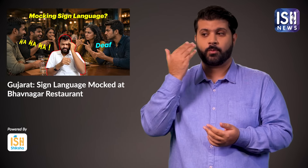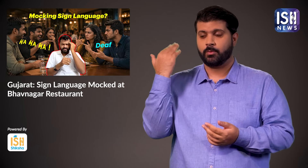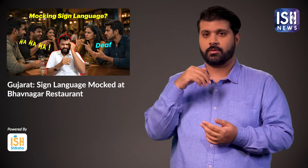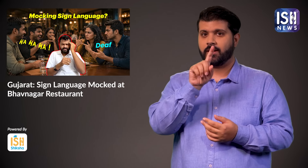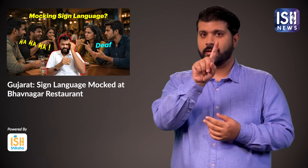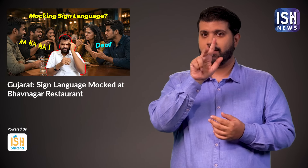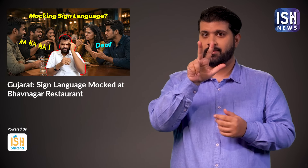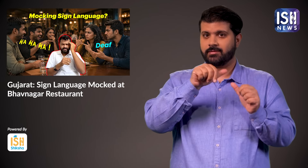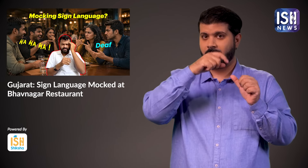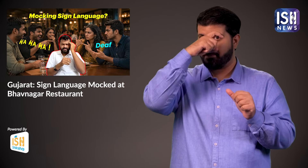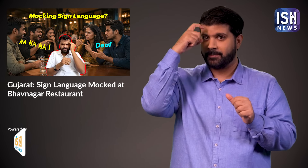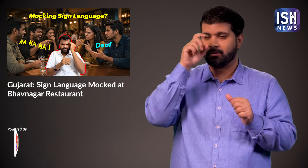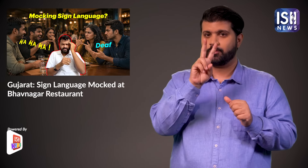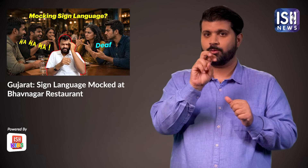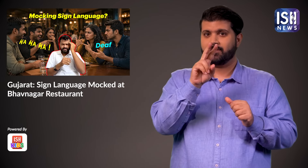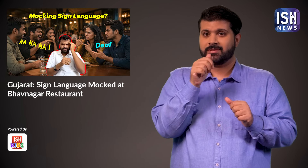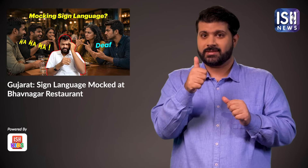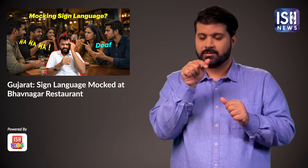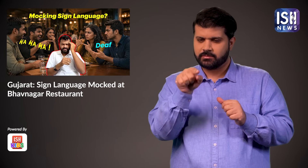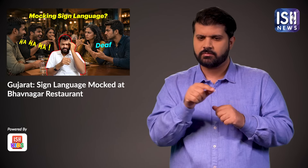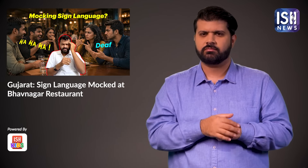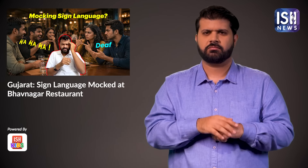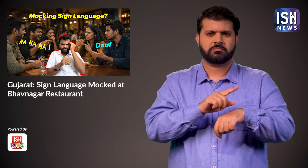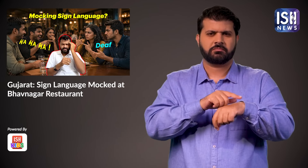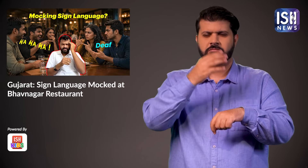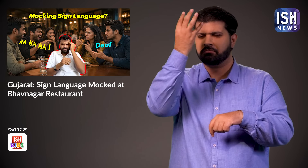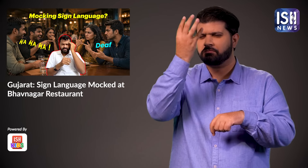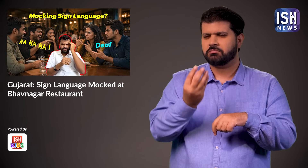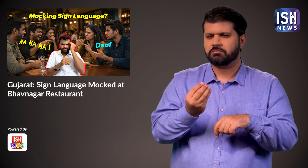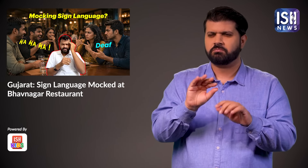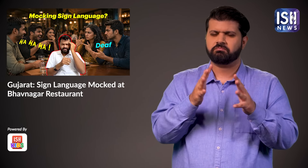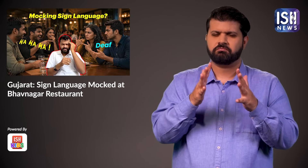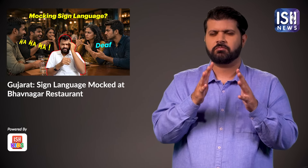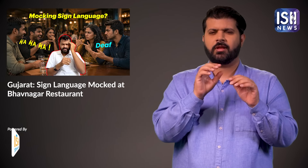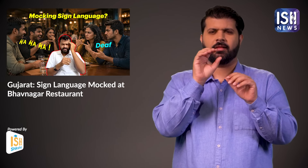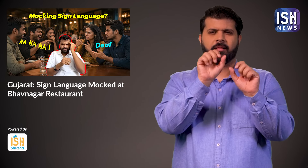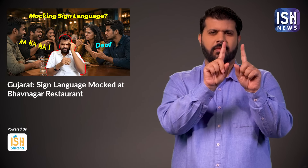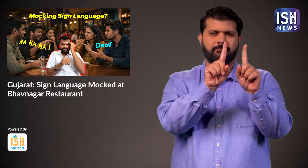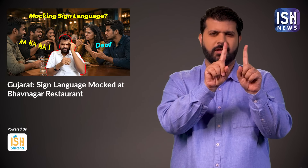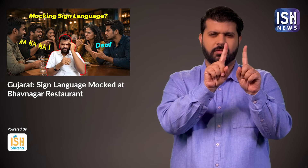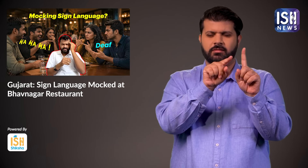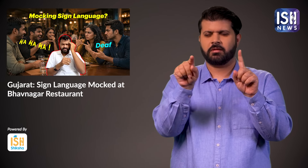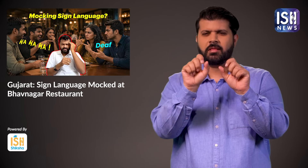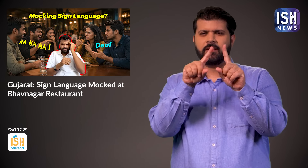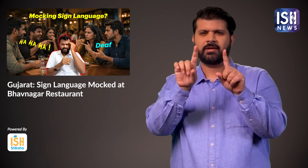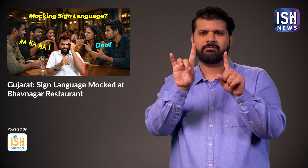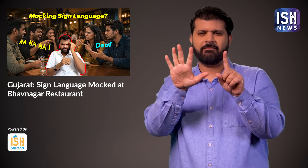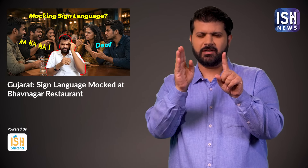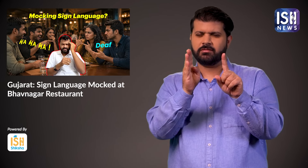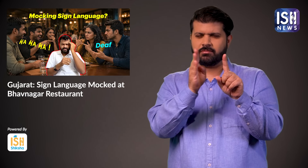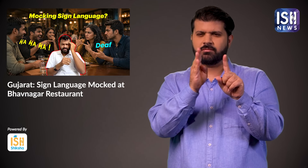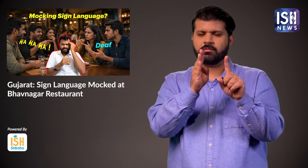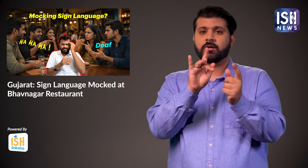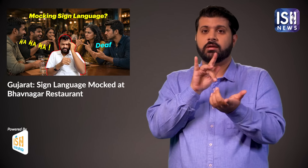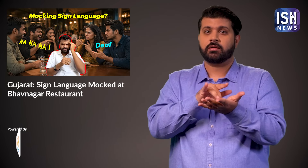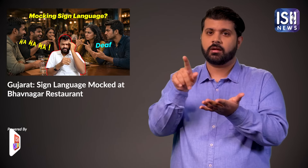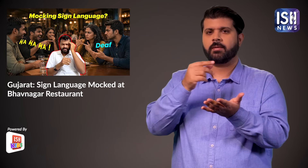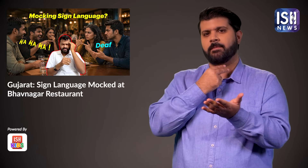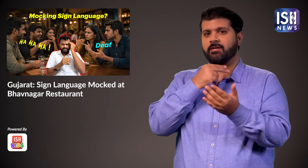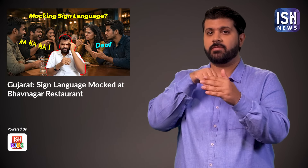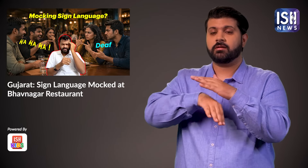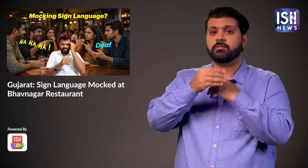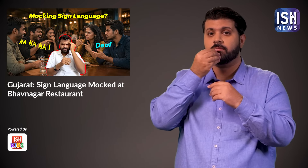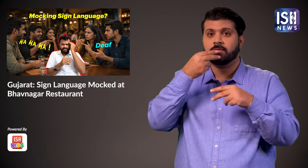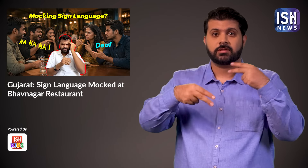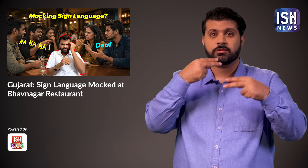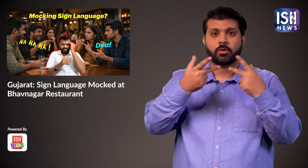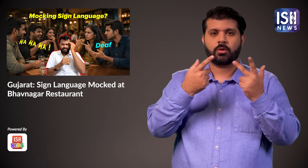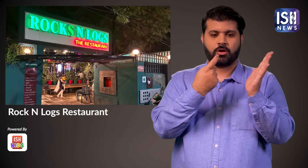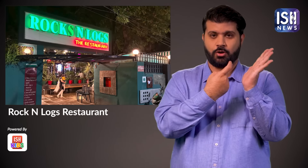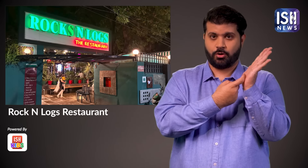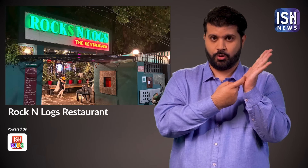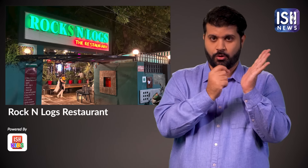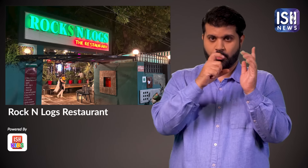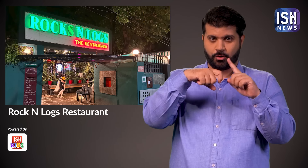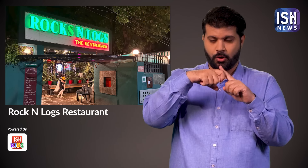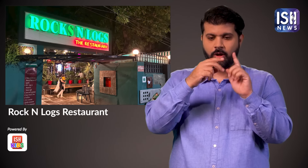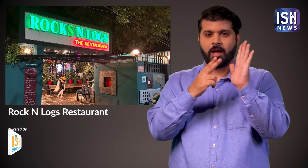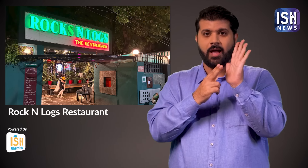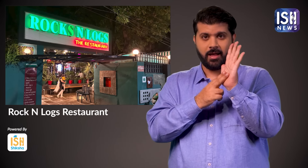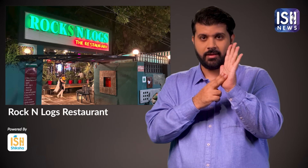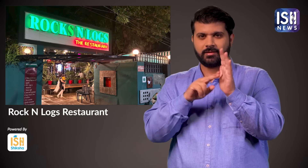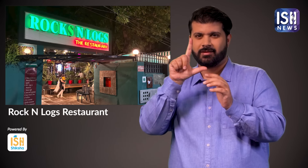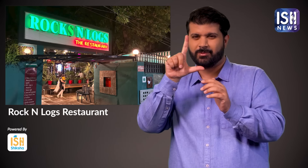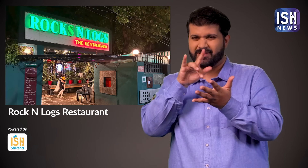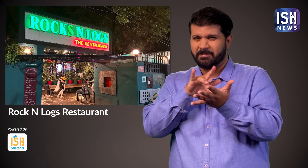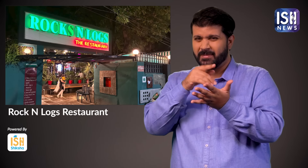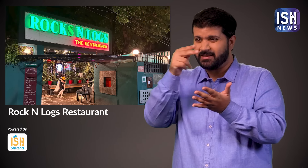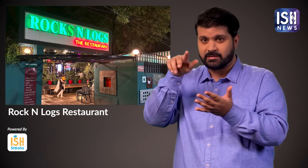On 18th April 2026, around 11:00–11:15 p.m., at Rocks N Logs restaurant in Bhavnagar,